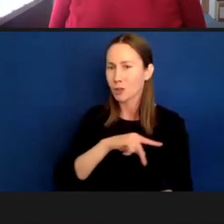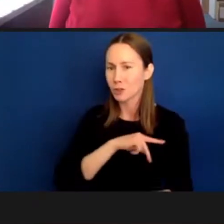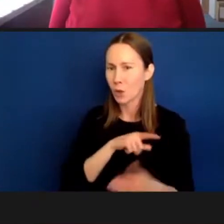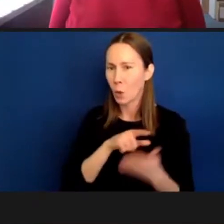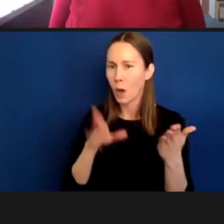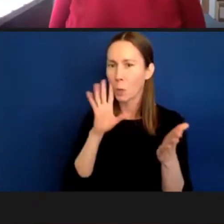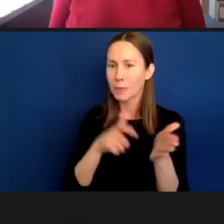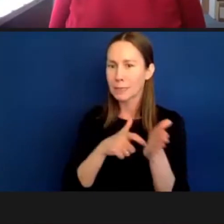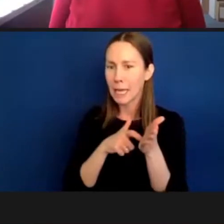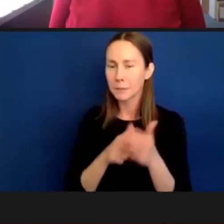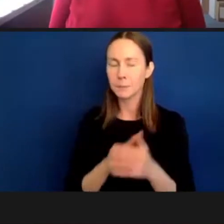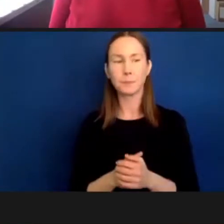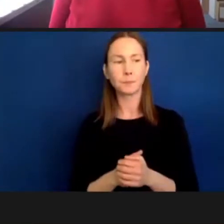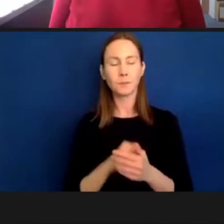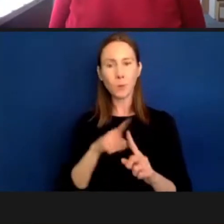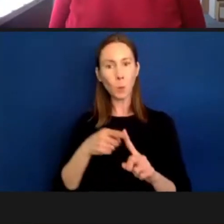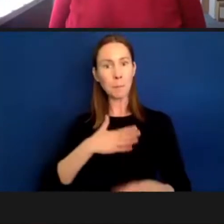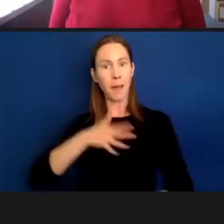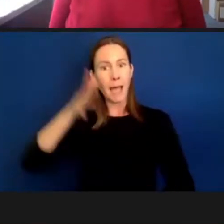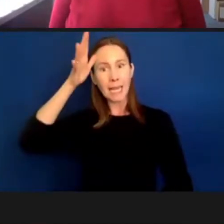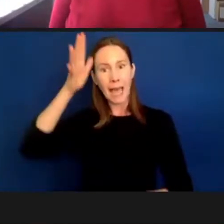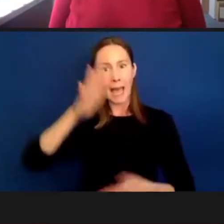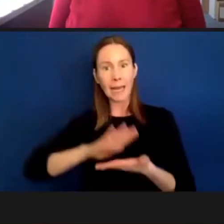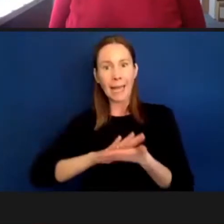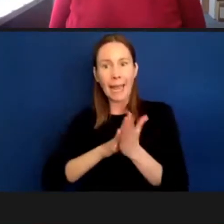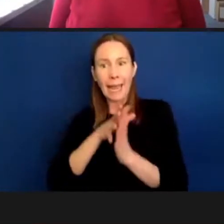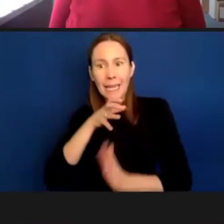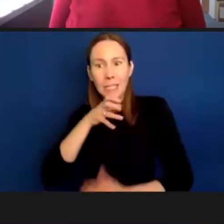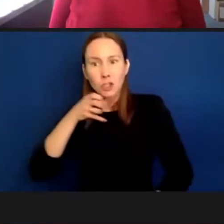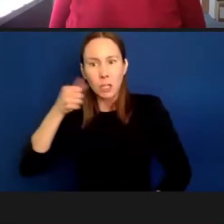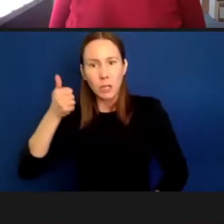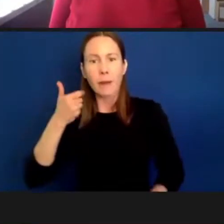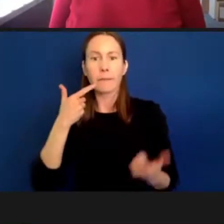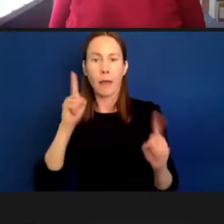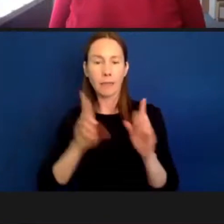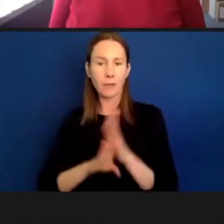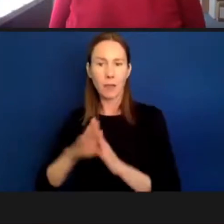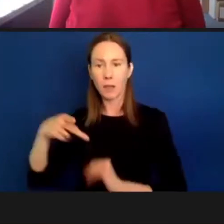When my dad was aging and then finally developed his Parkinson-like illness which I'm convinced,